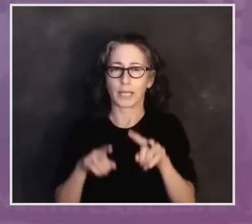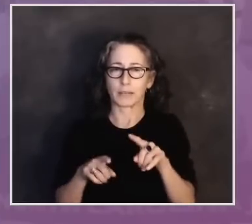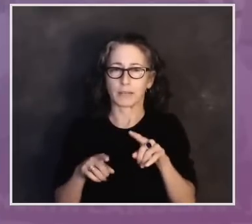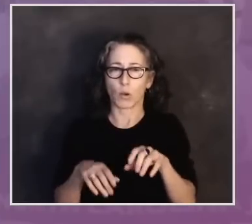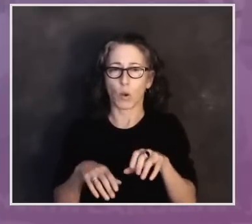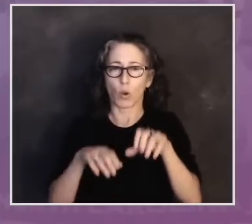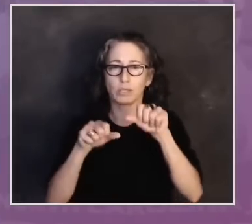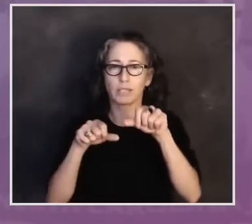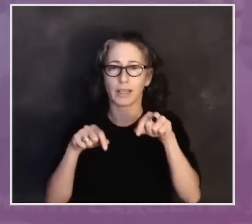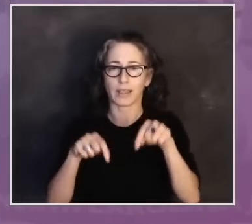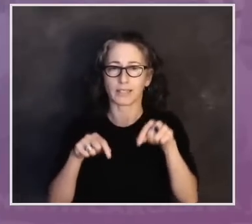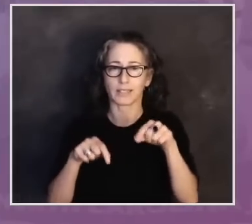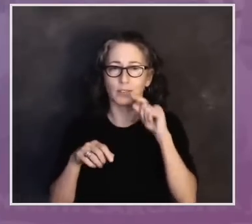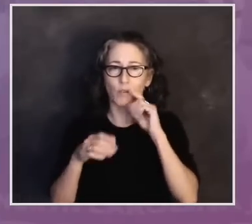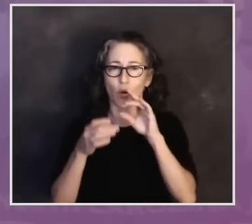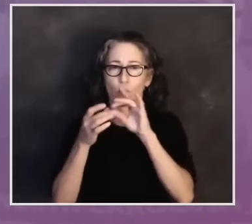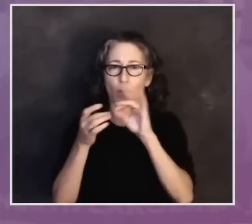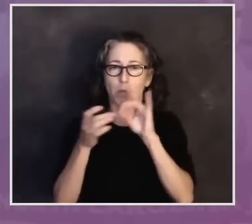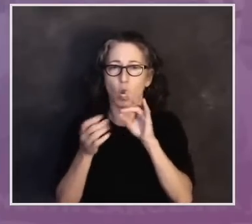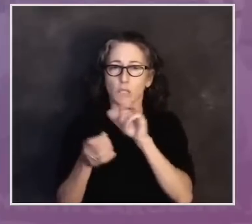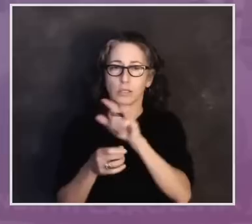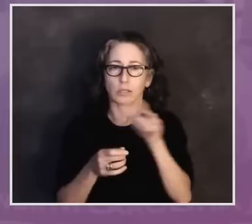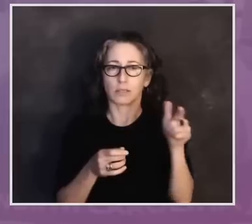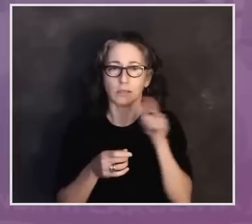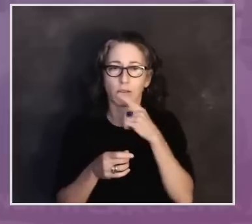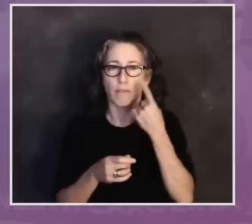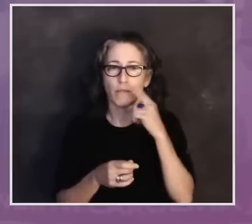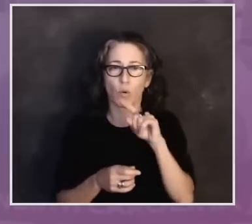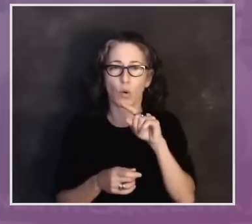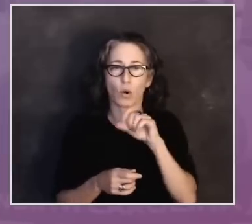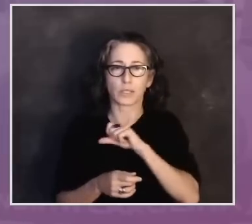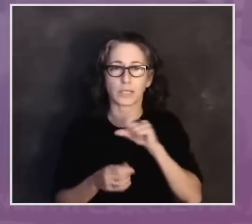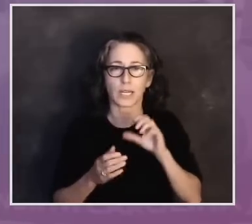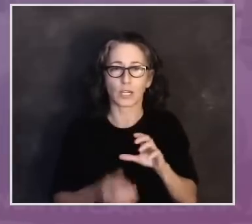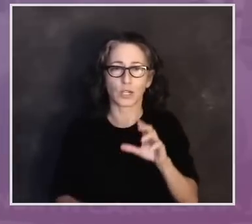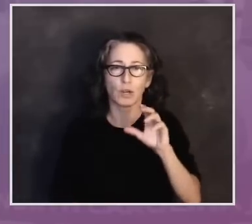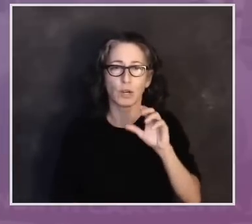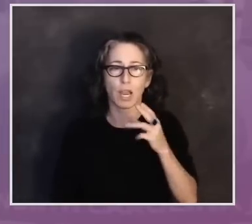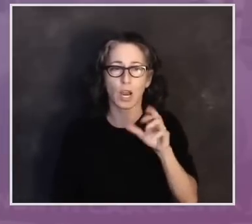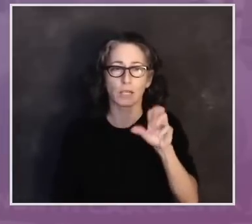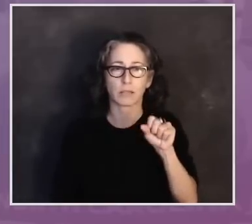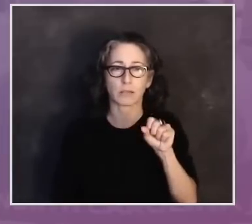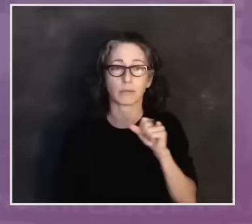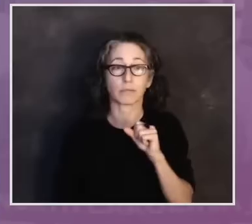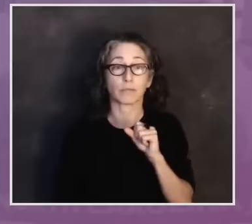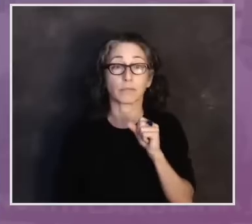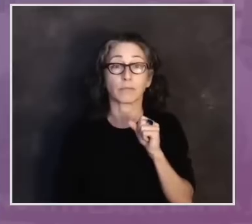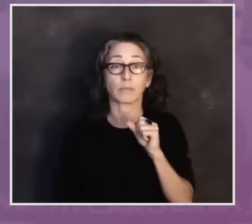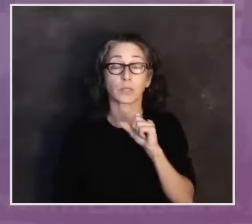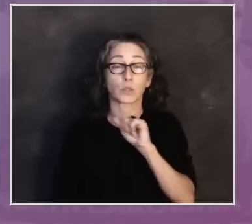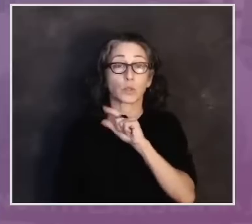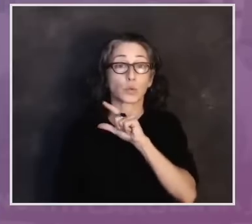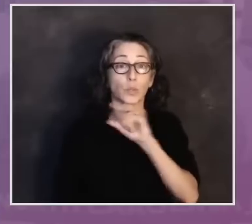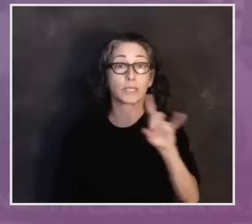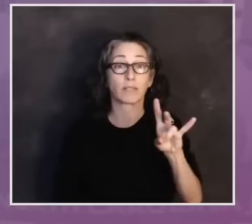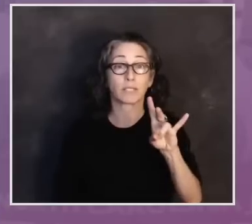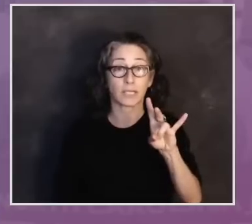OFFERING TO EMCEE AN EVENT AND HOSTING AND PREPARING FOR OUR